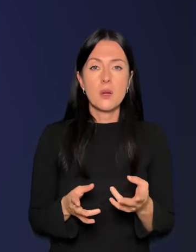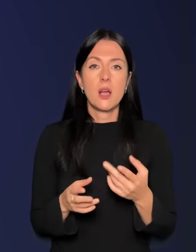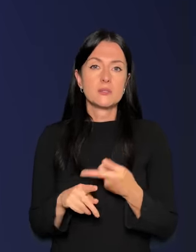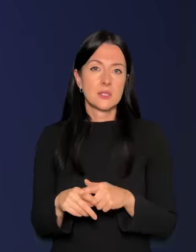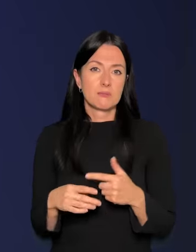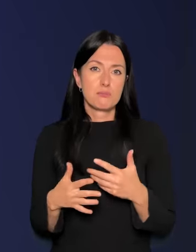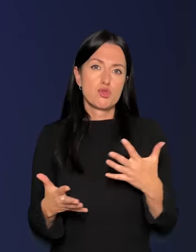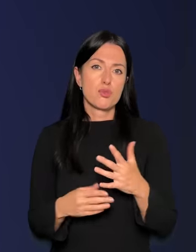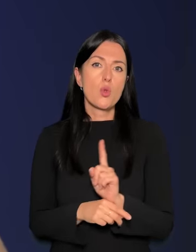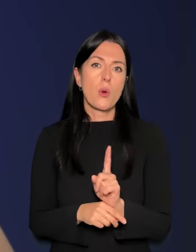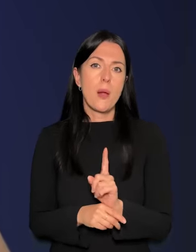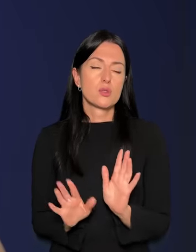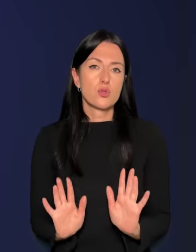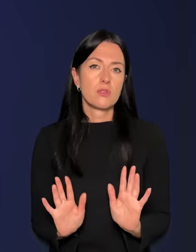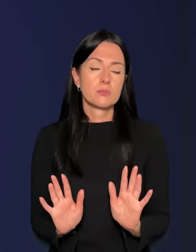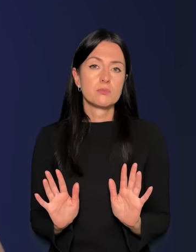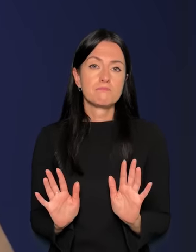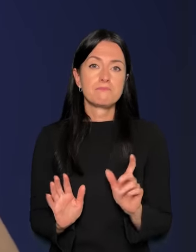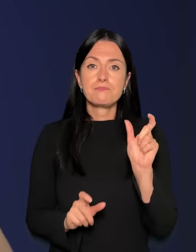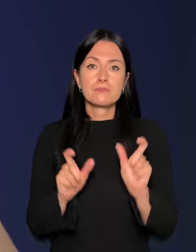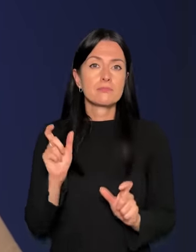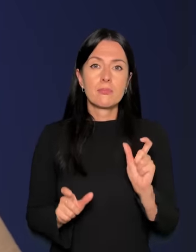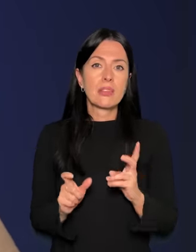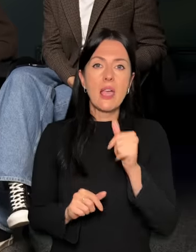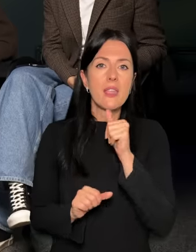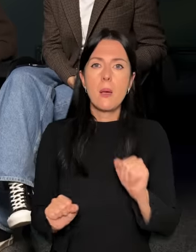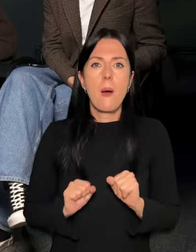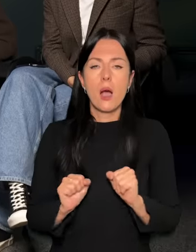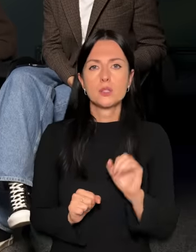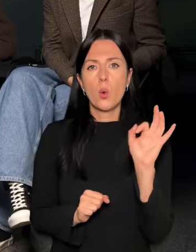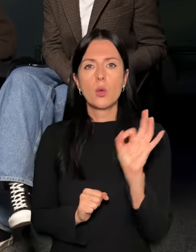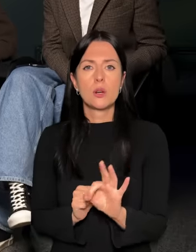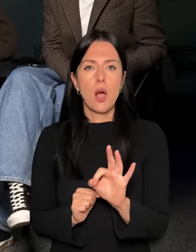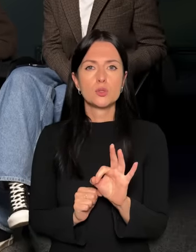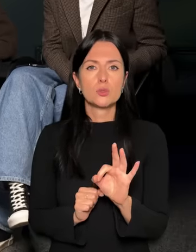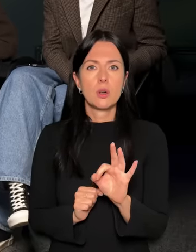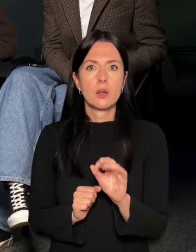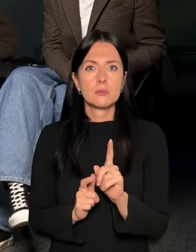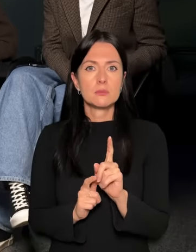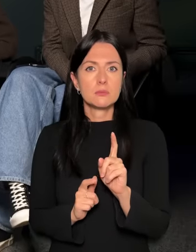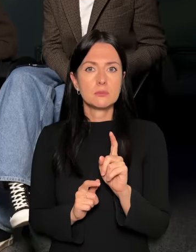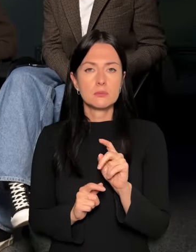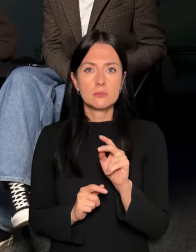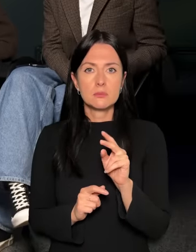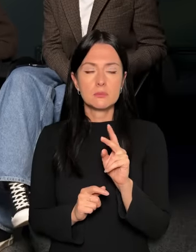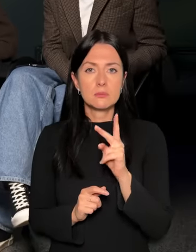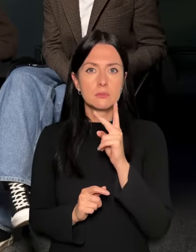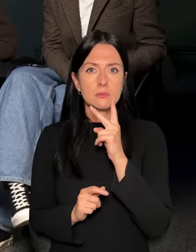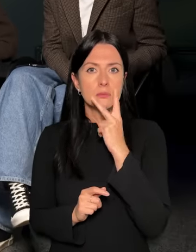it becomes more normalized for people. They don't immediately try to look with open eyes,